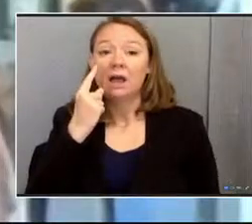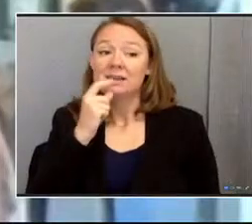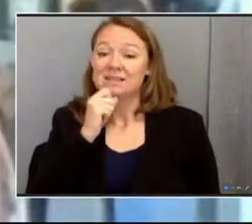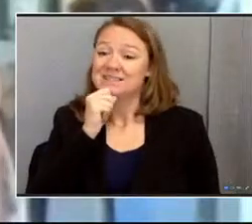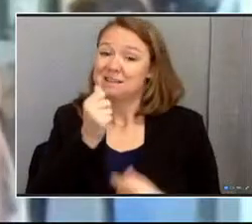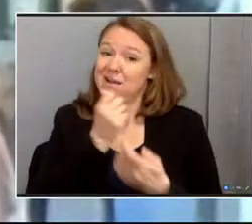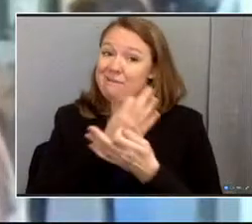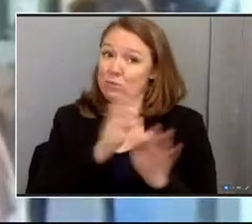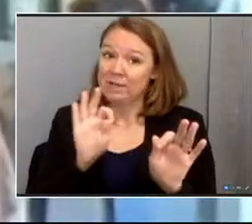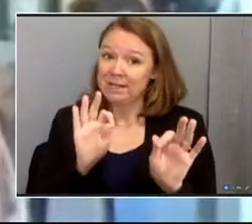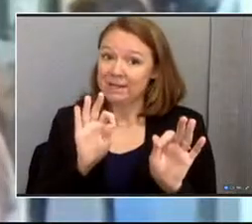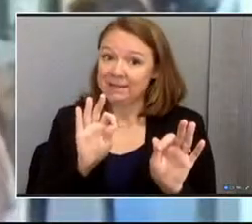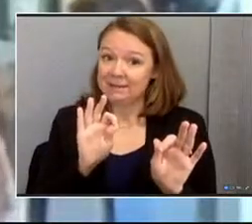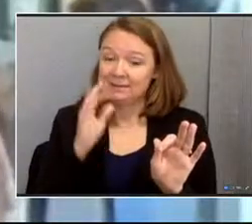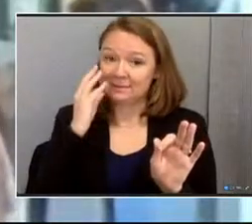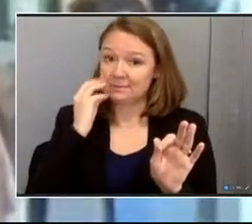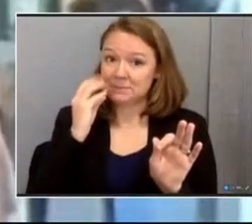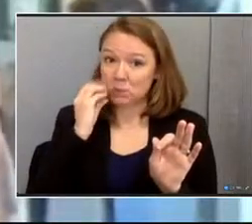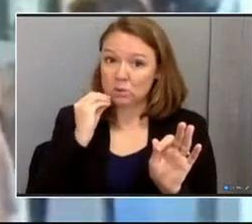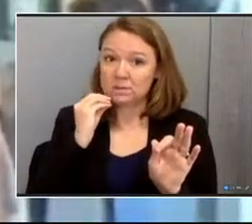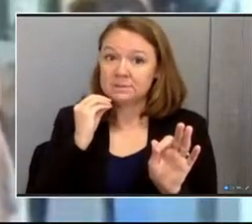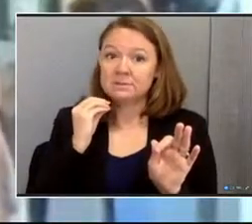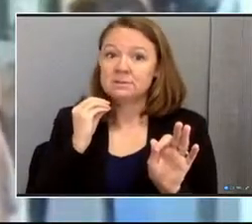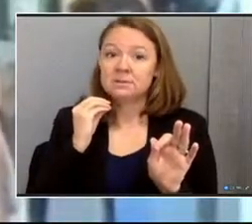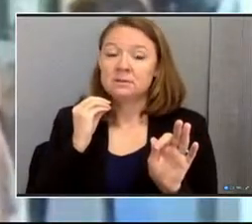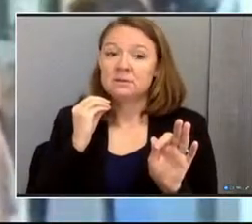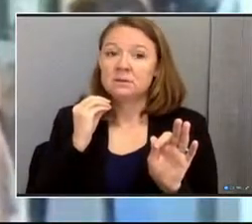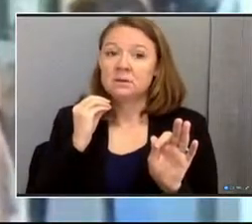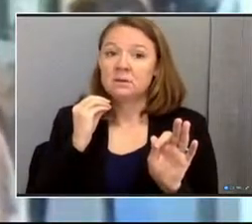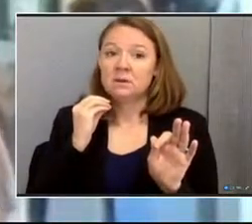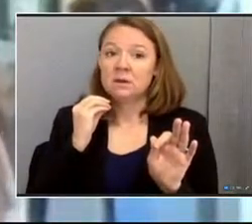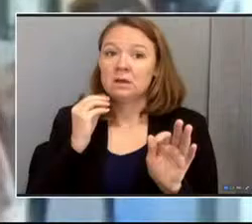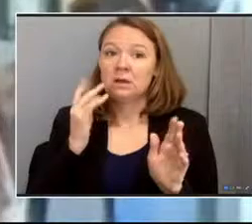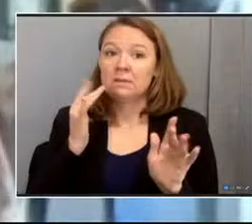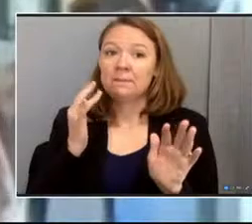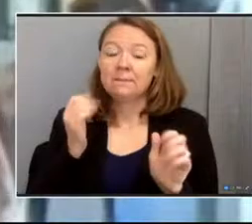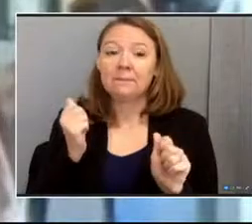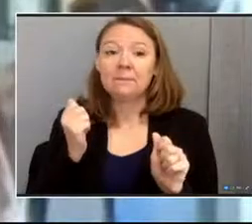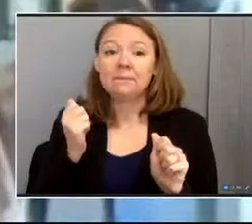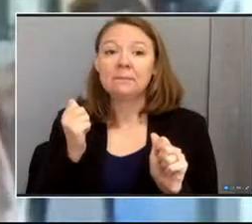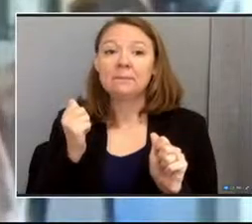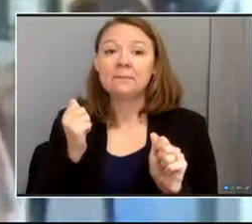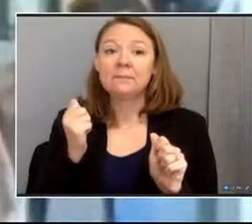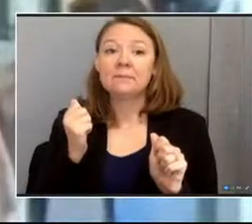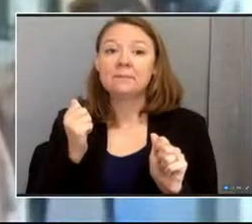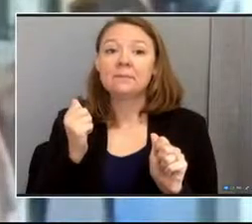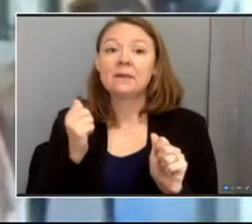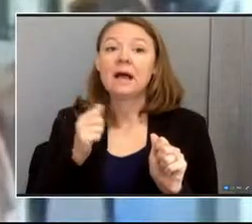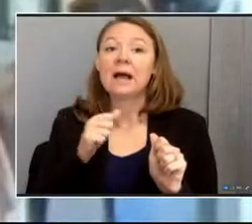experience. It would not be something that was cheaply put together. It was quite expensive